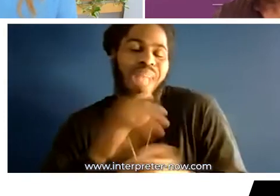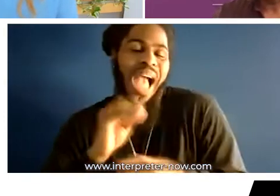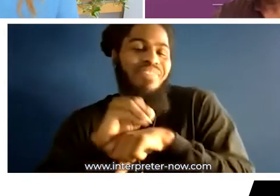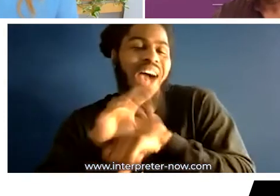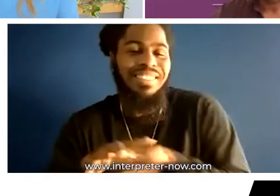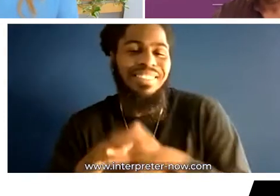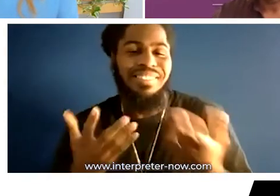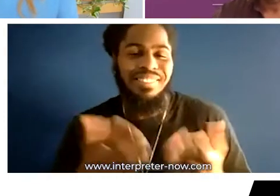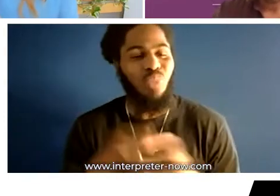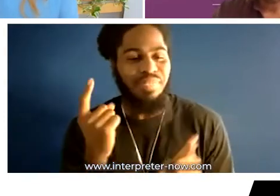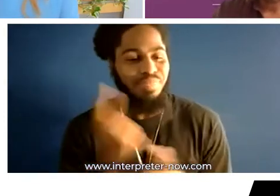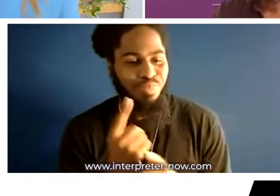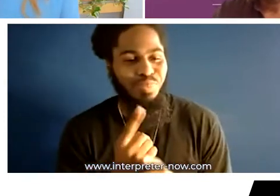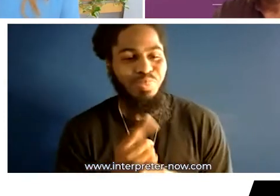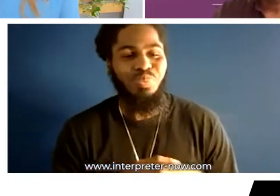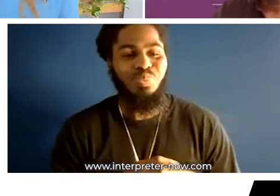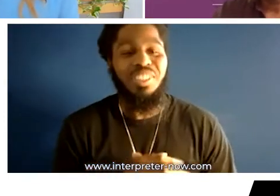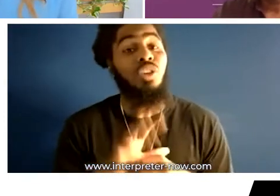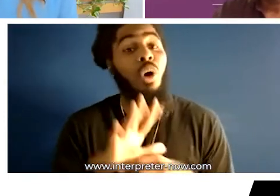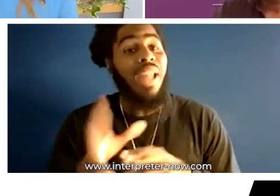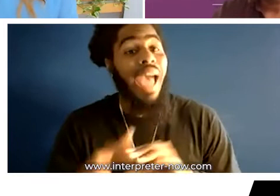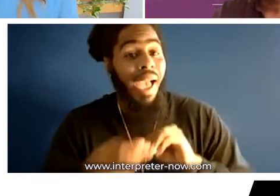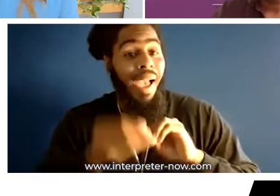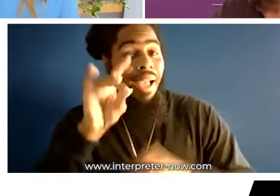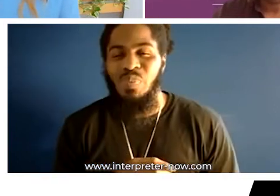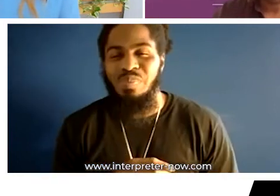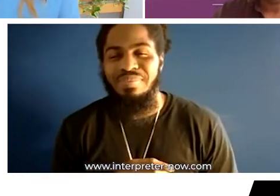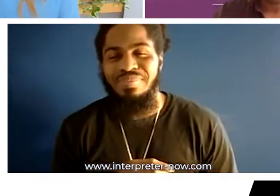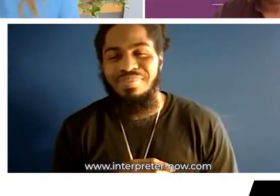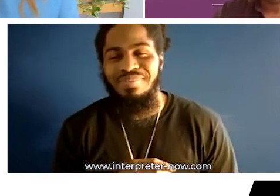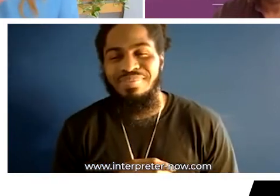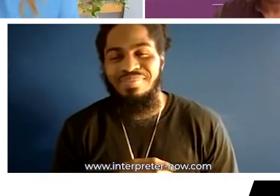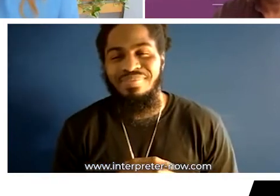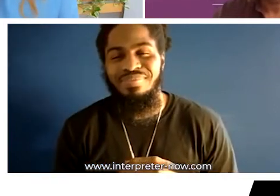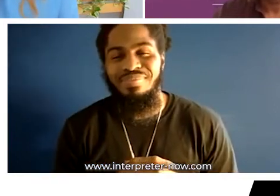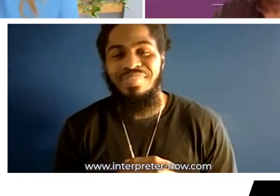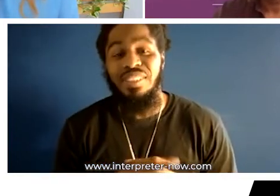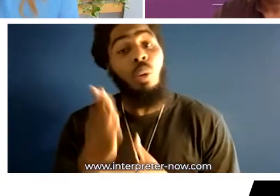I would just add one more, which is that some of our clients that are working on diversity,